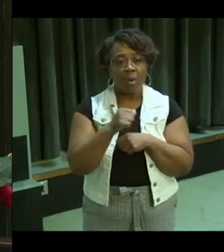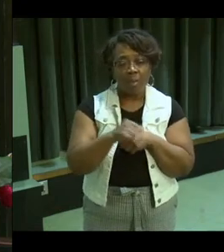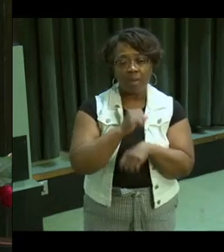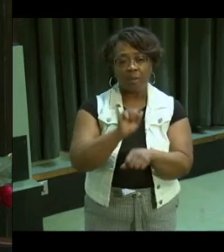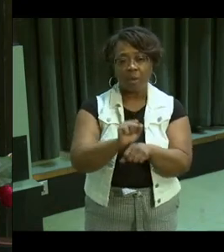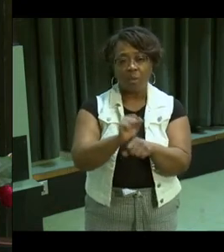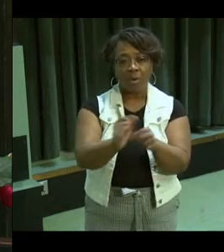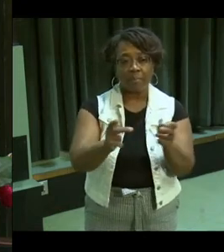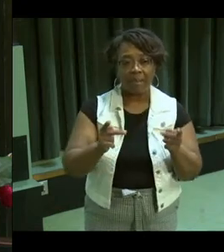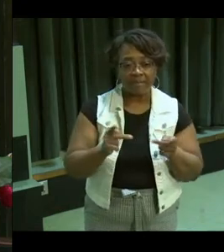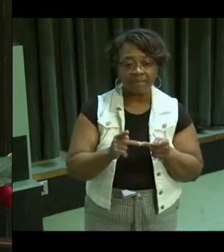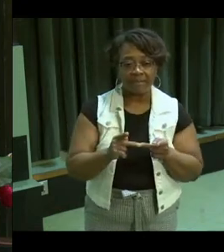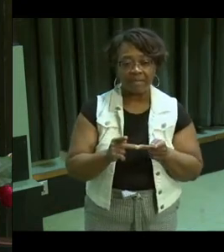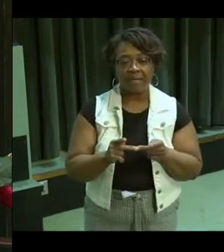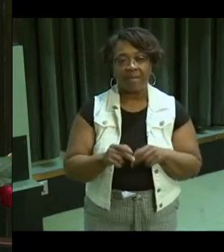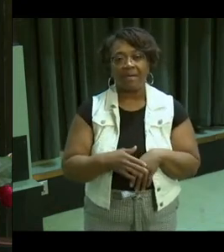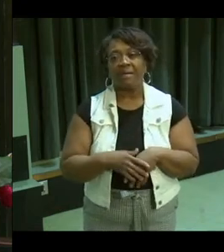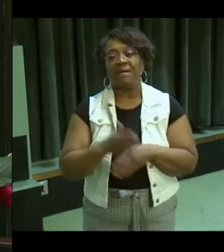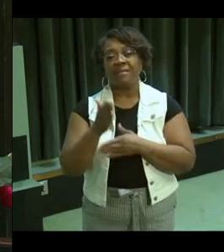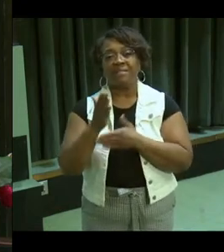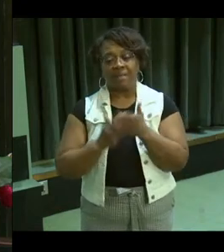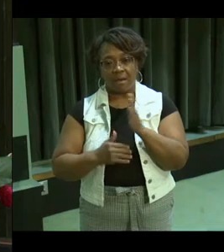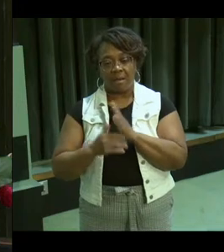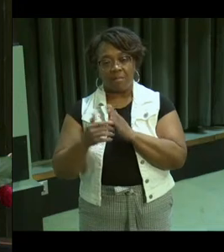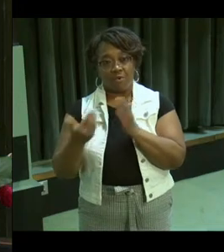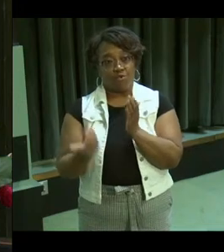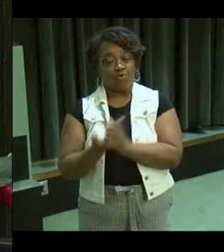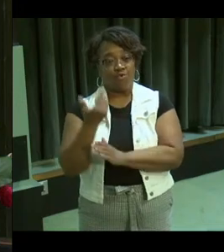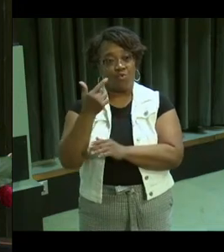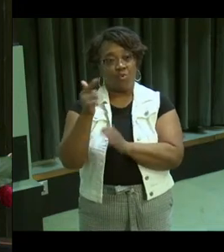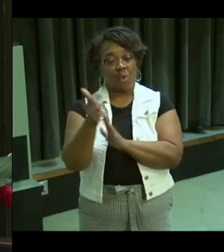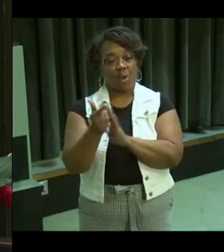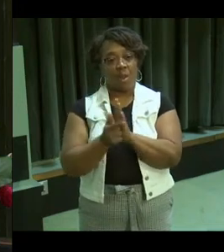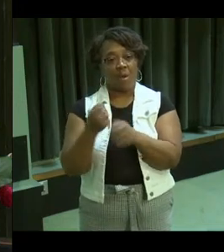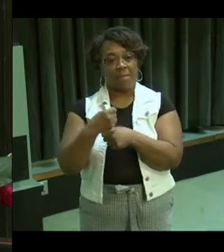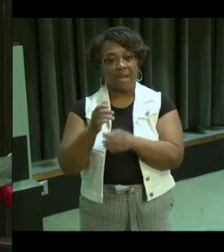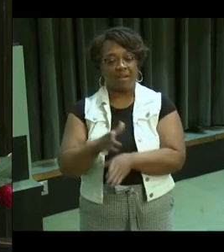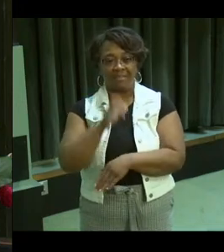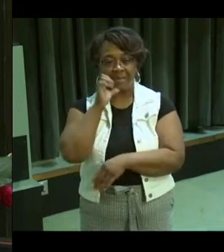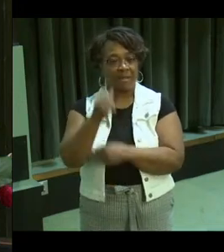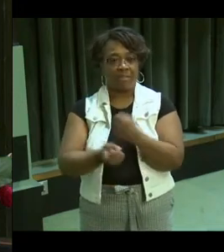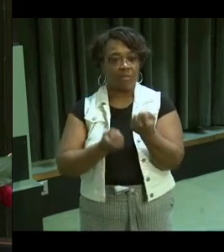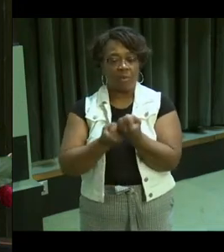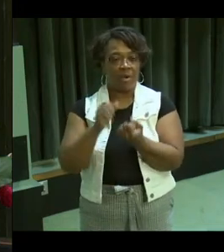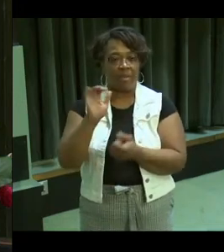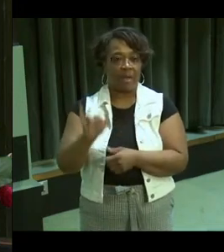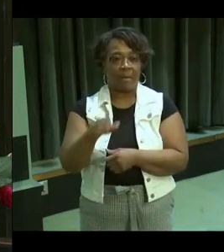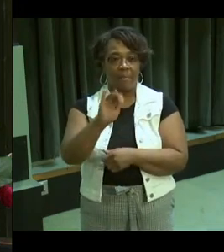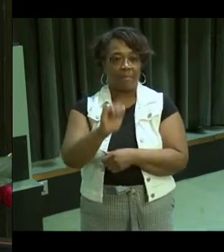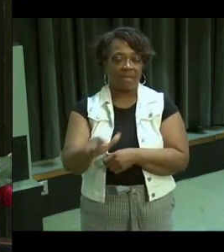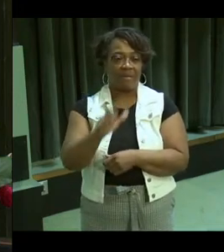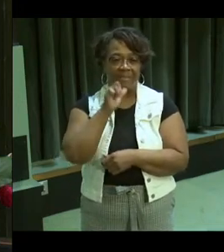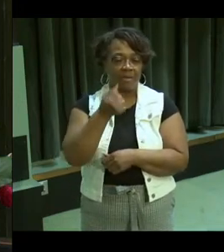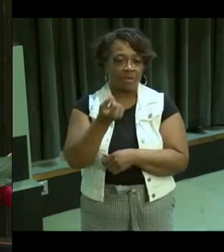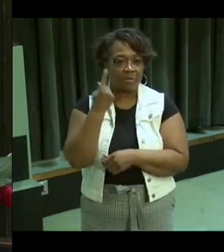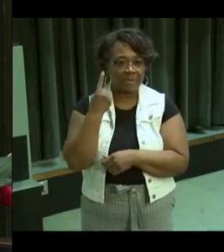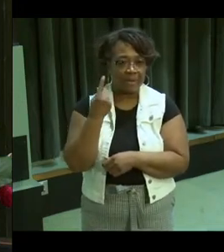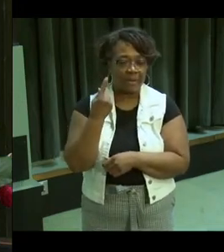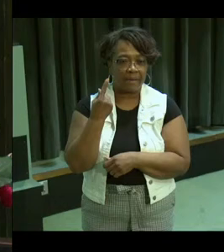intimidate. They don't feel the intimidation at their work site, and there was some legislators, some new legislators who were